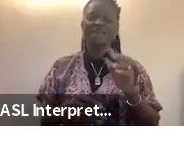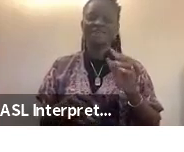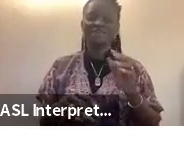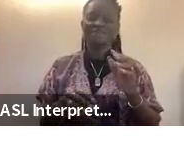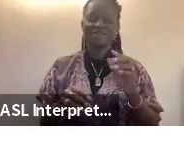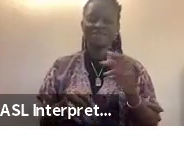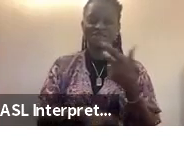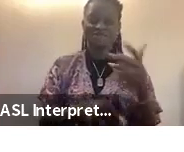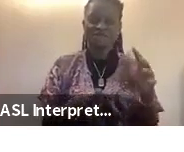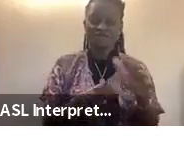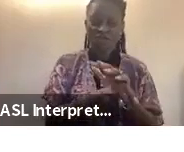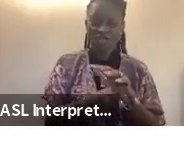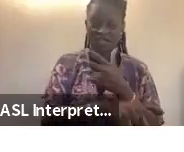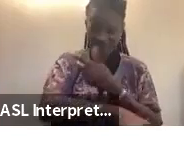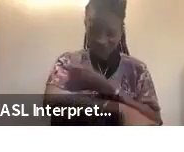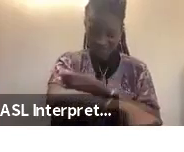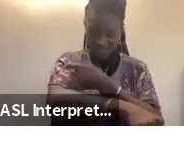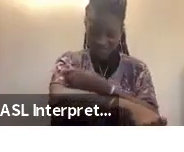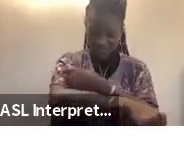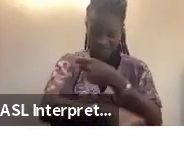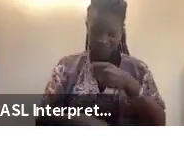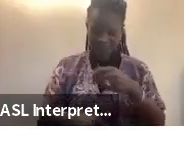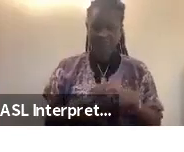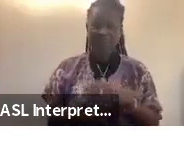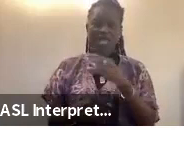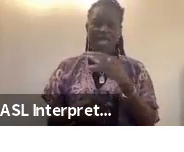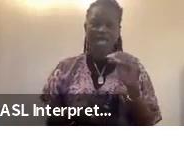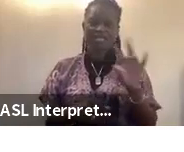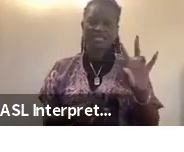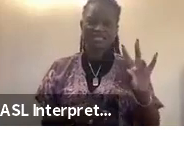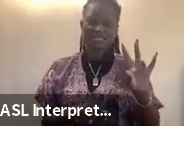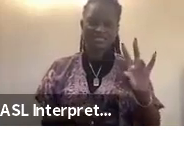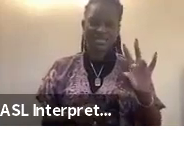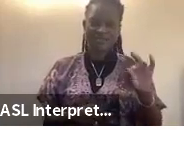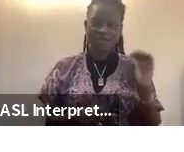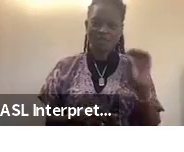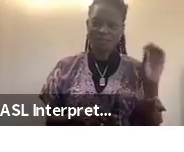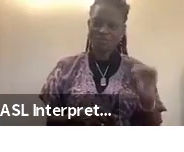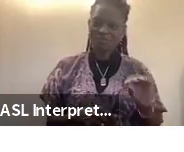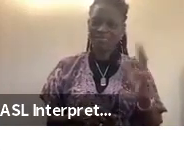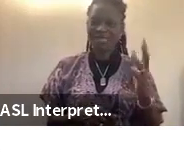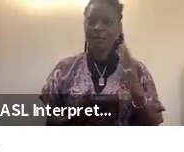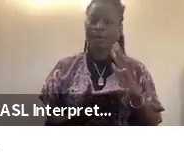fully vaccinated currently and 7% partially vaccinated.